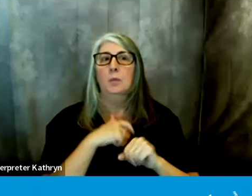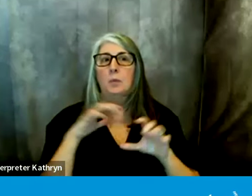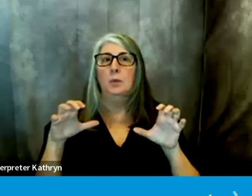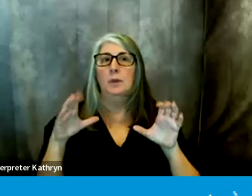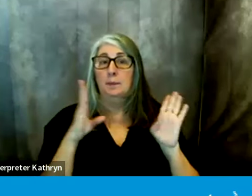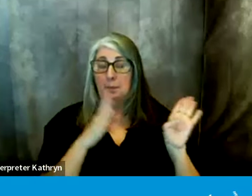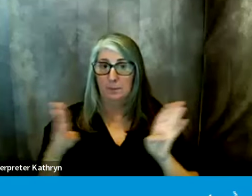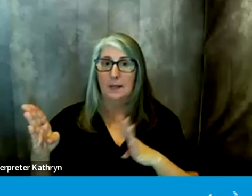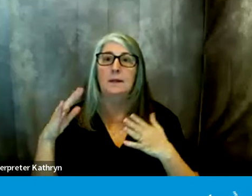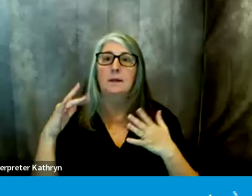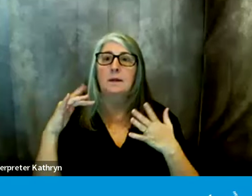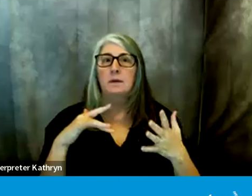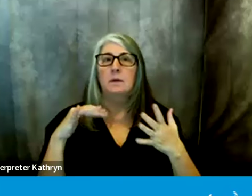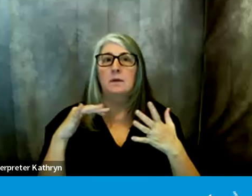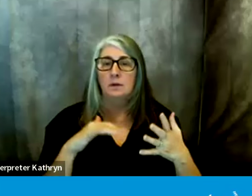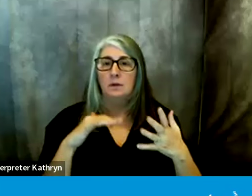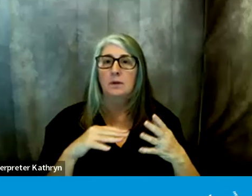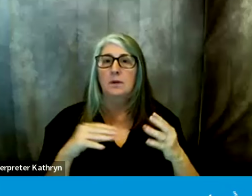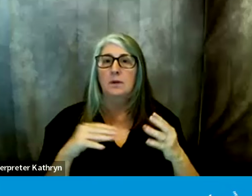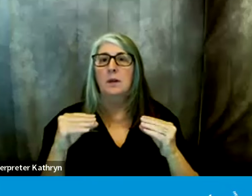as part of the pivotal trial that SCiP would undergo in the near future.